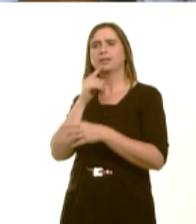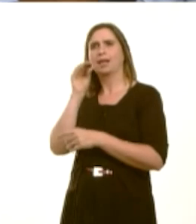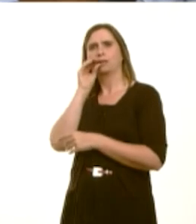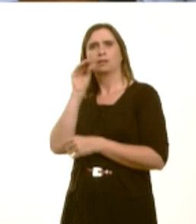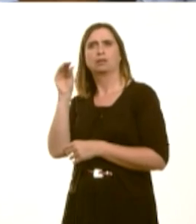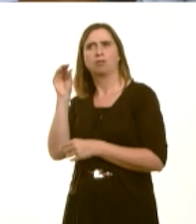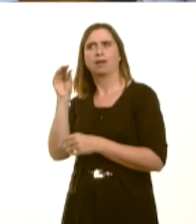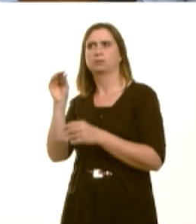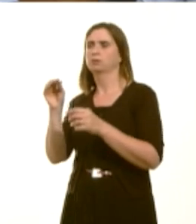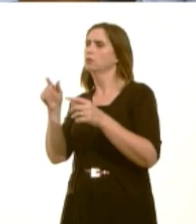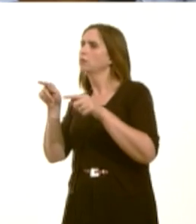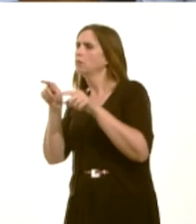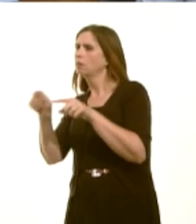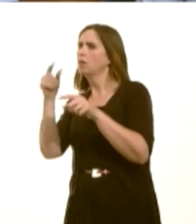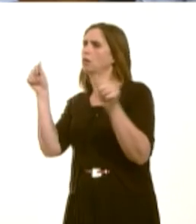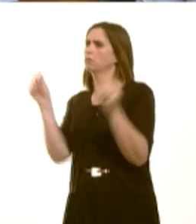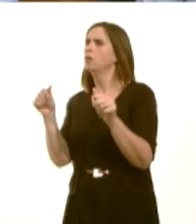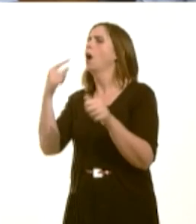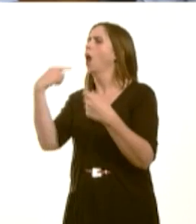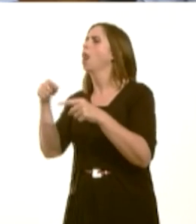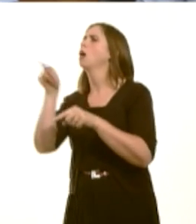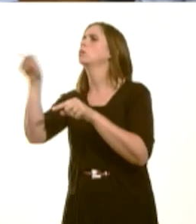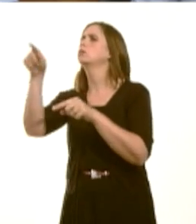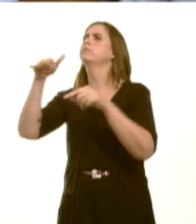other countries that have banned them. The reality is that there will be a temptation